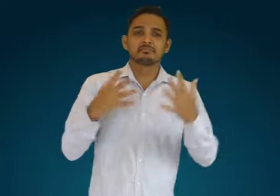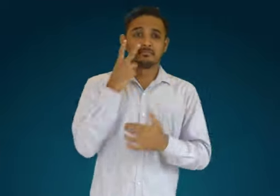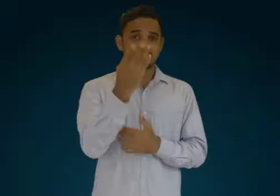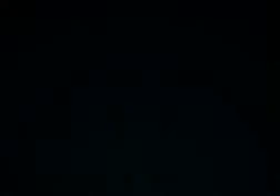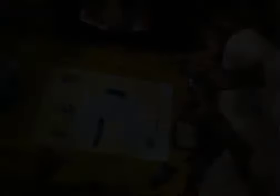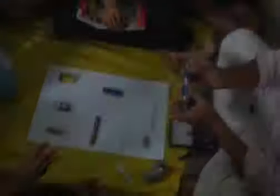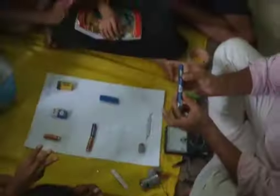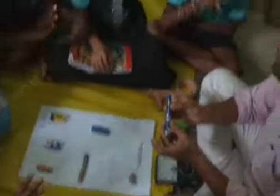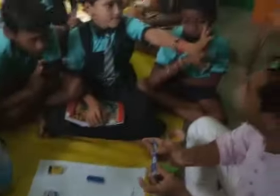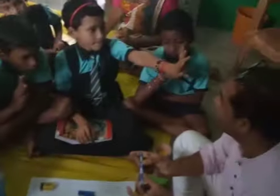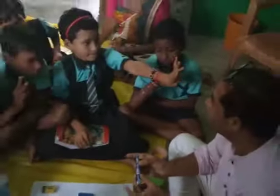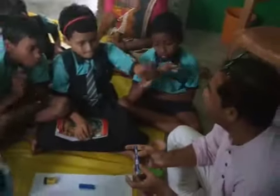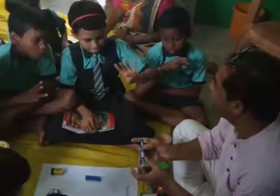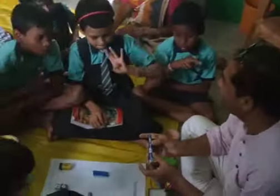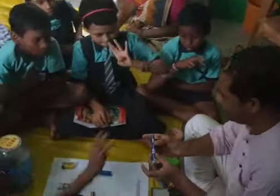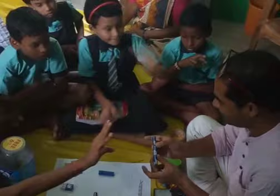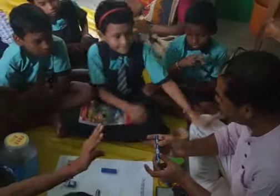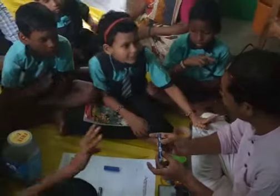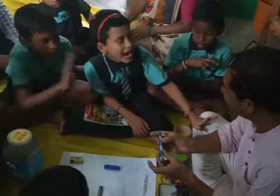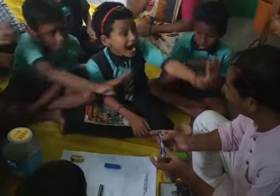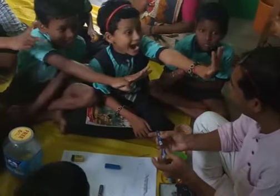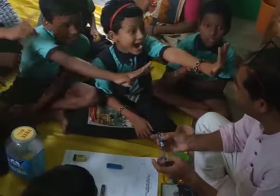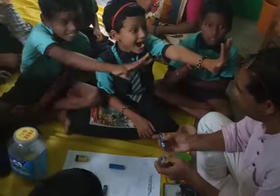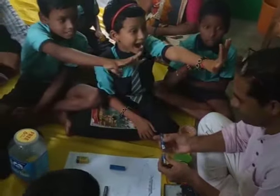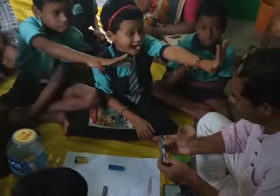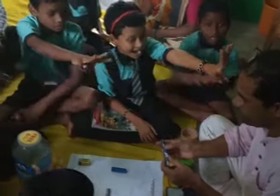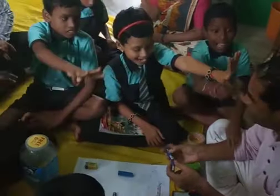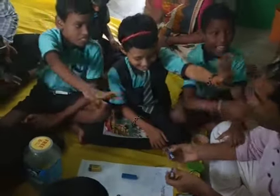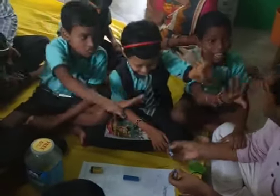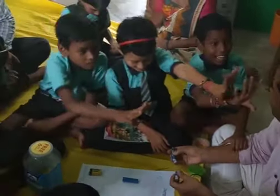we encourage children to learn about art robotics and do-it-yourself activities